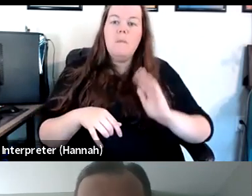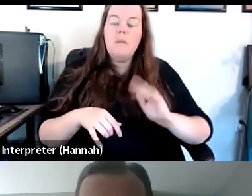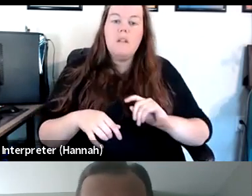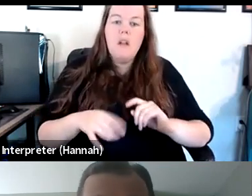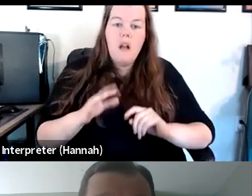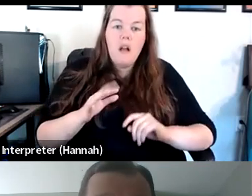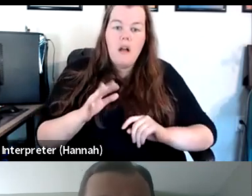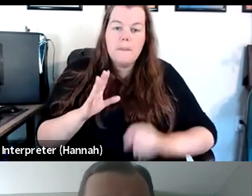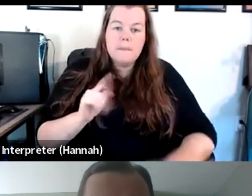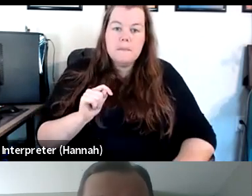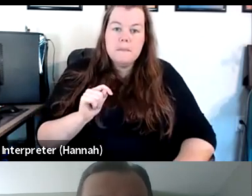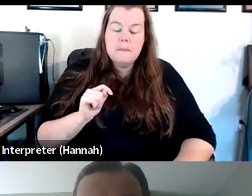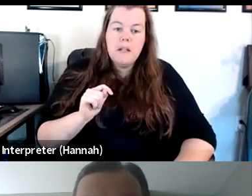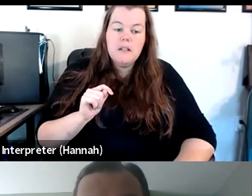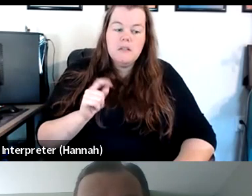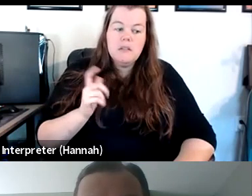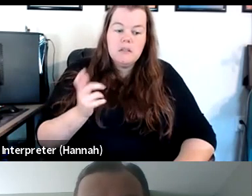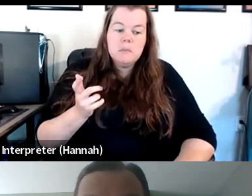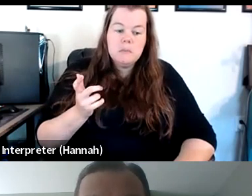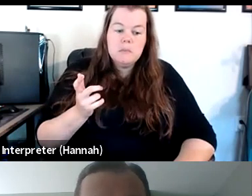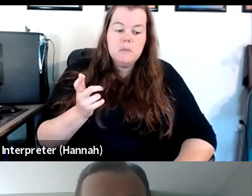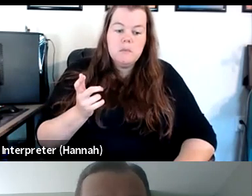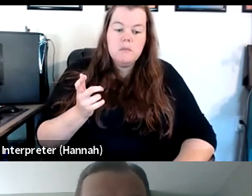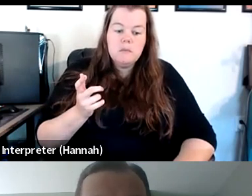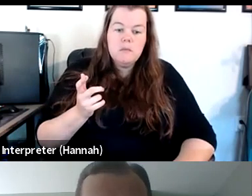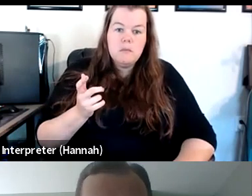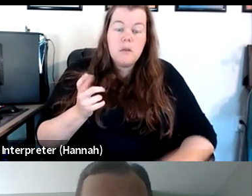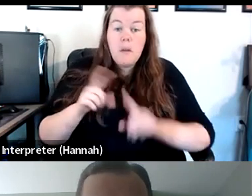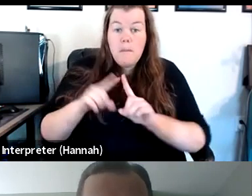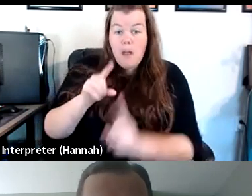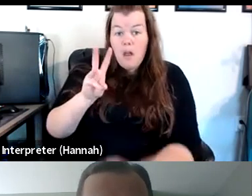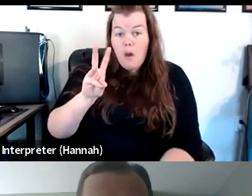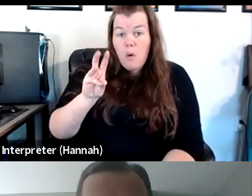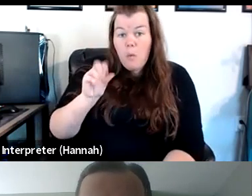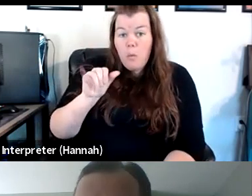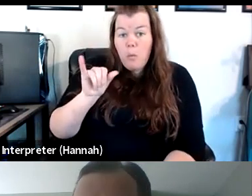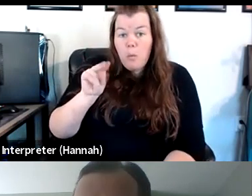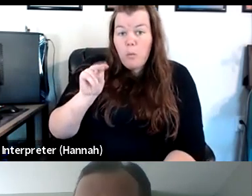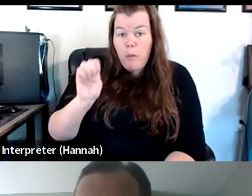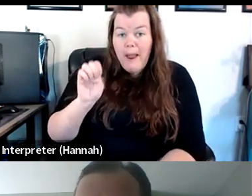but but yeah I guess as far as what we did in Wayne County specifically um